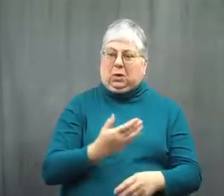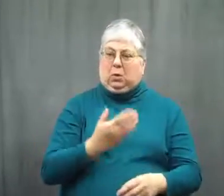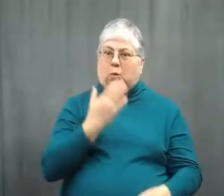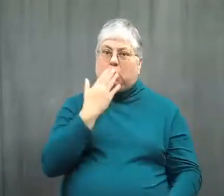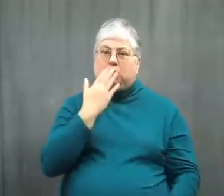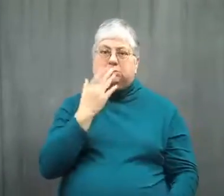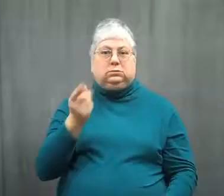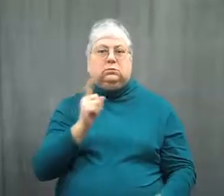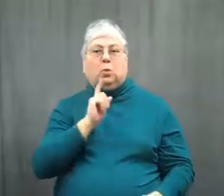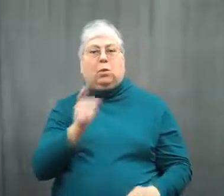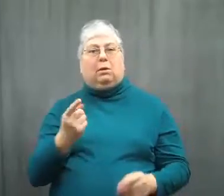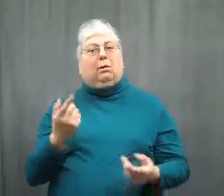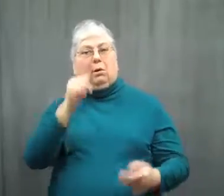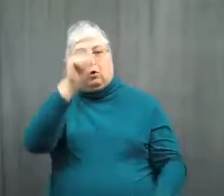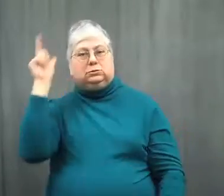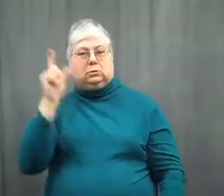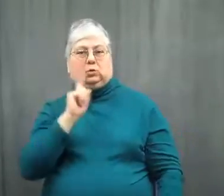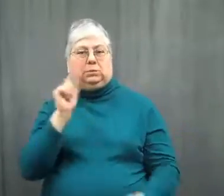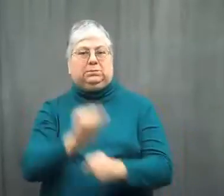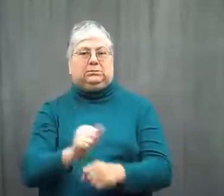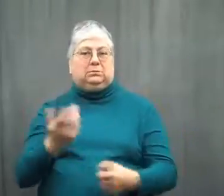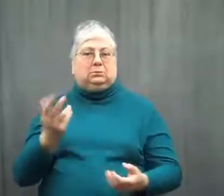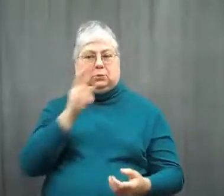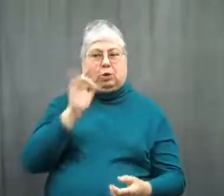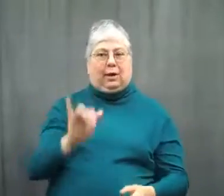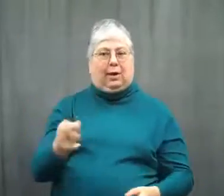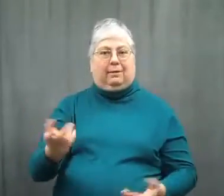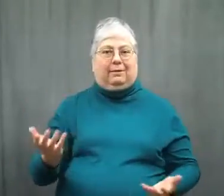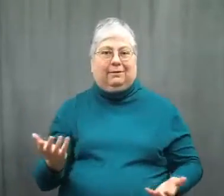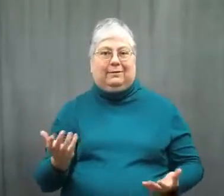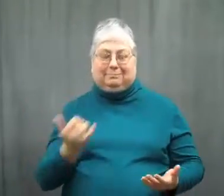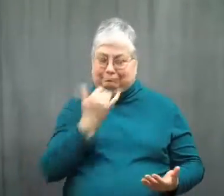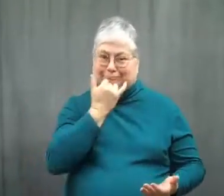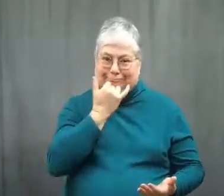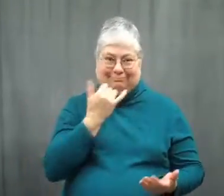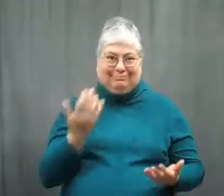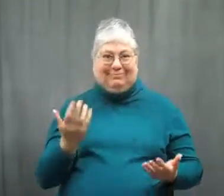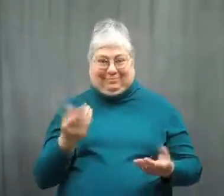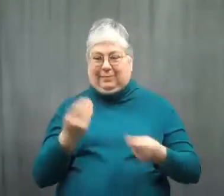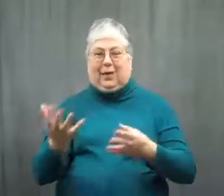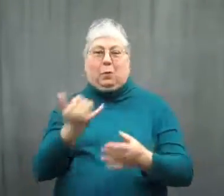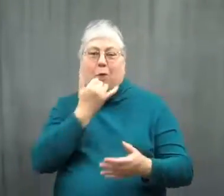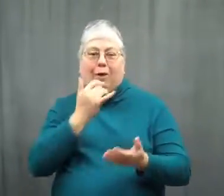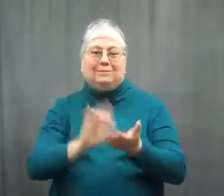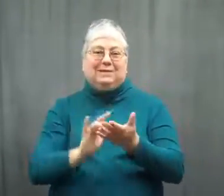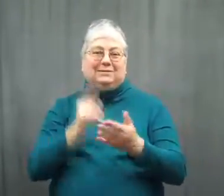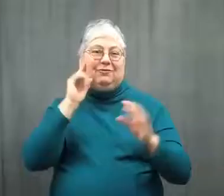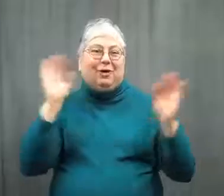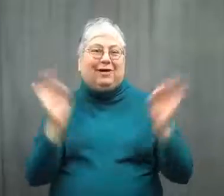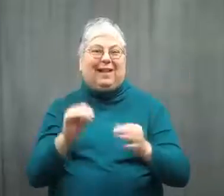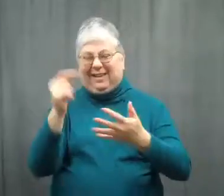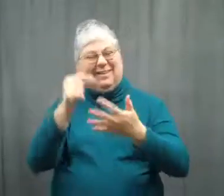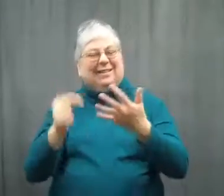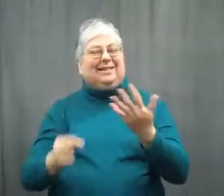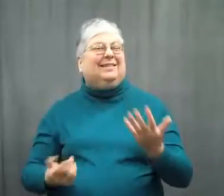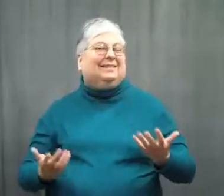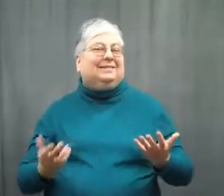It becomes apparent that the patient might actually have Alzheimer's instead. The patient has been getting the wrong medication all this time and so forth.